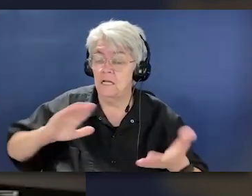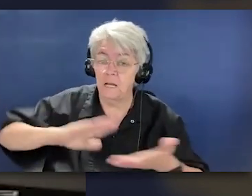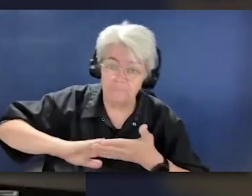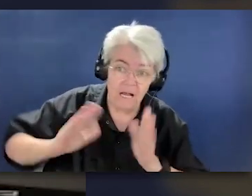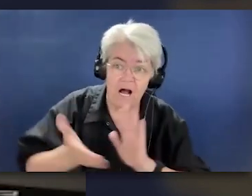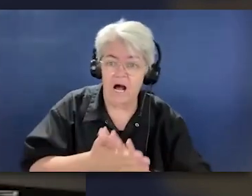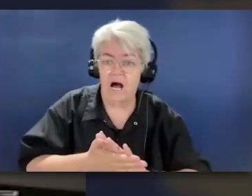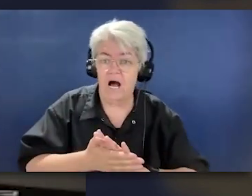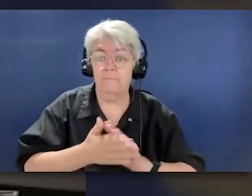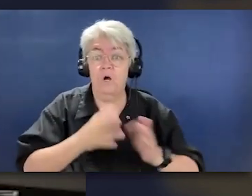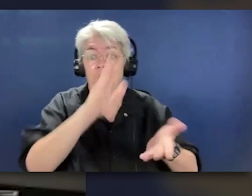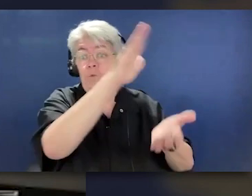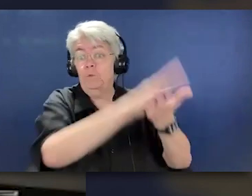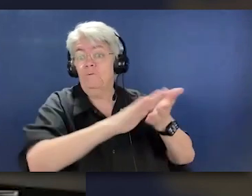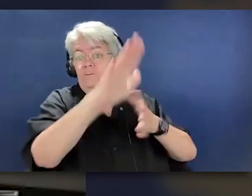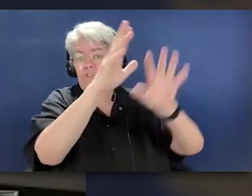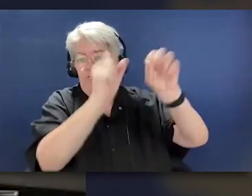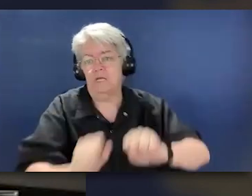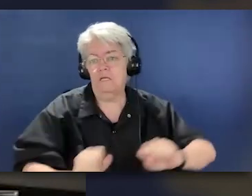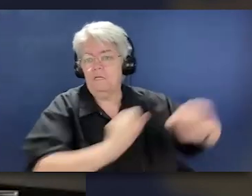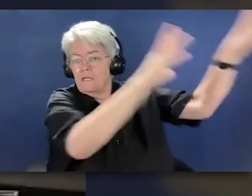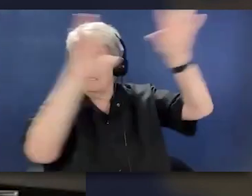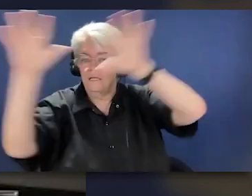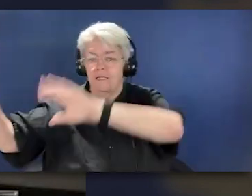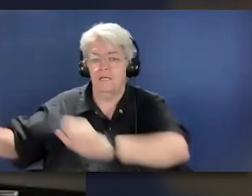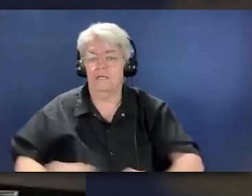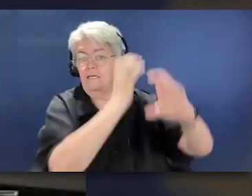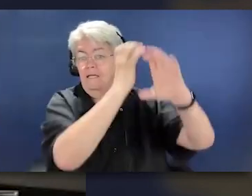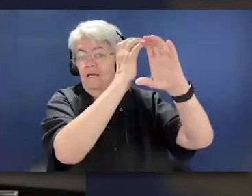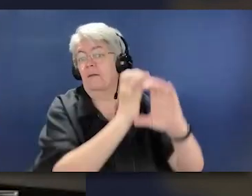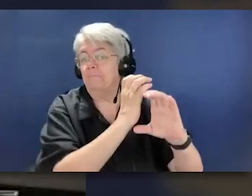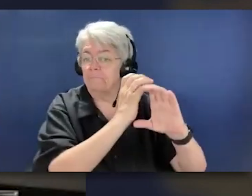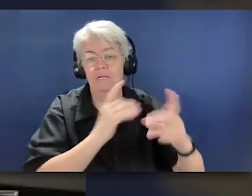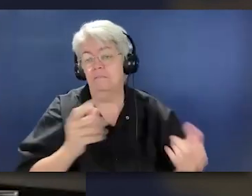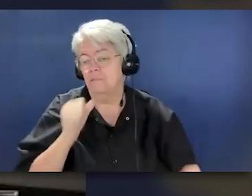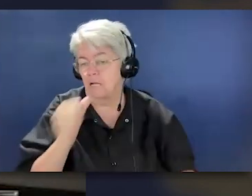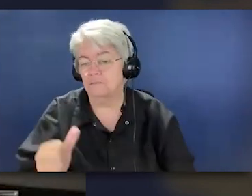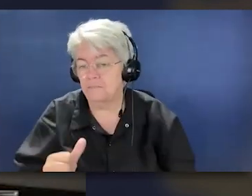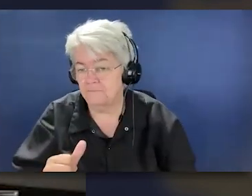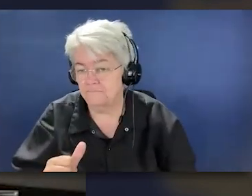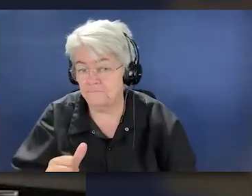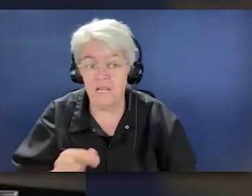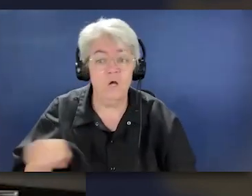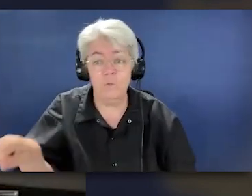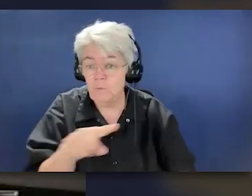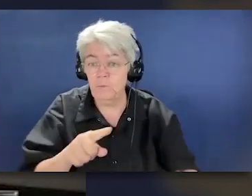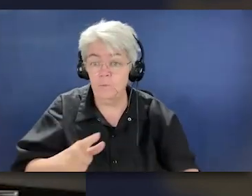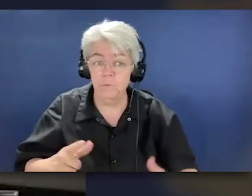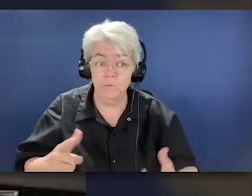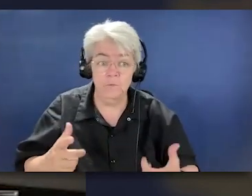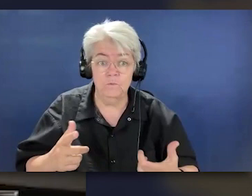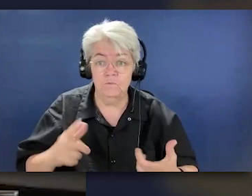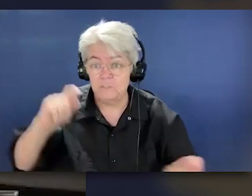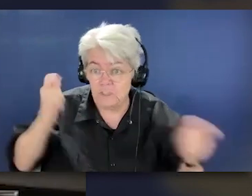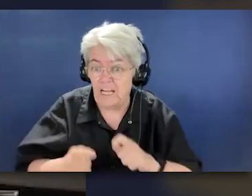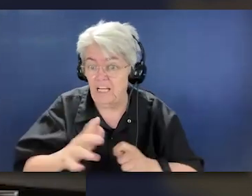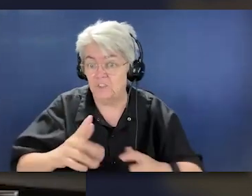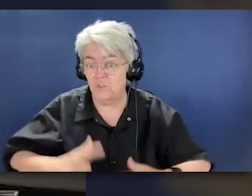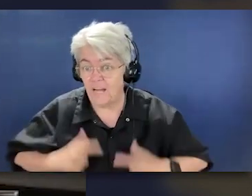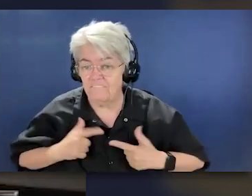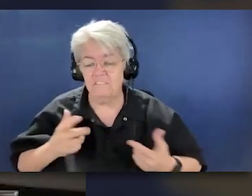the way that most of us in this room live and work. Some of us in 2012 were standing there